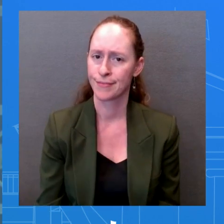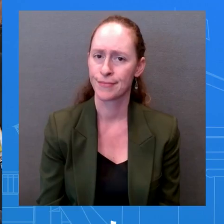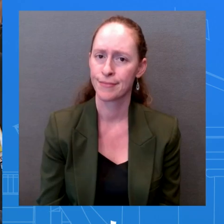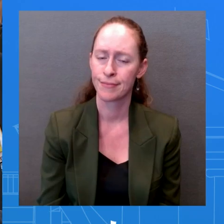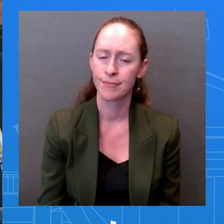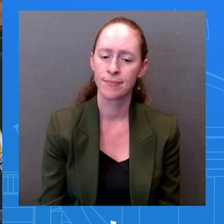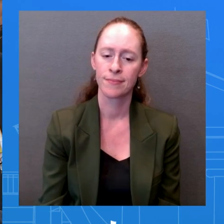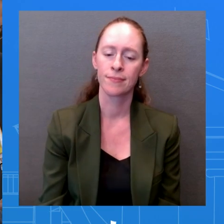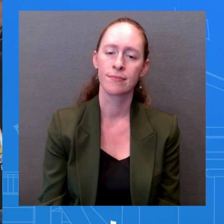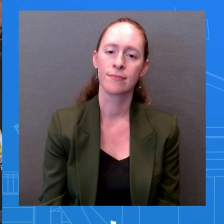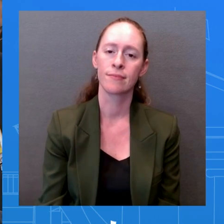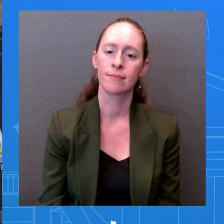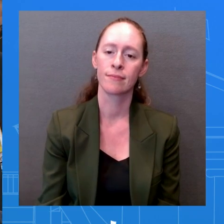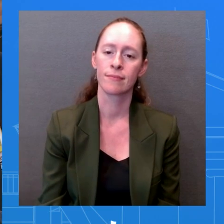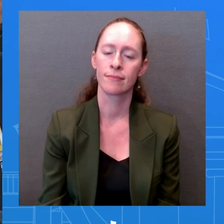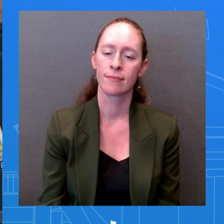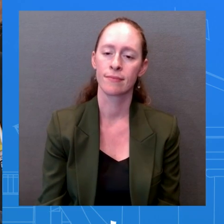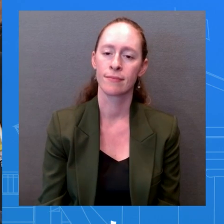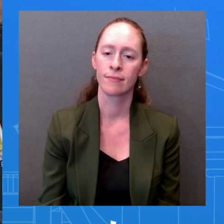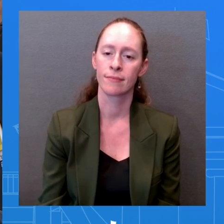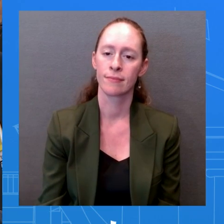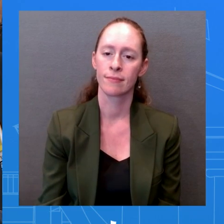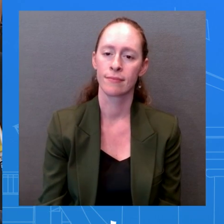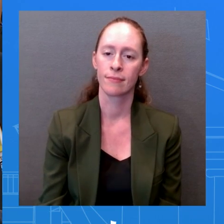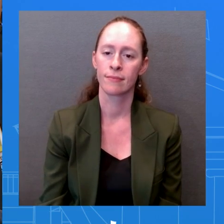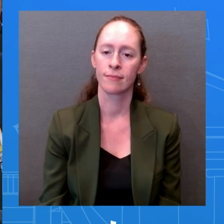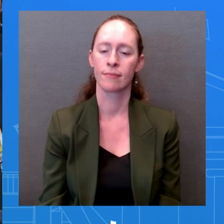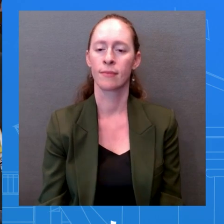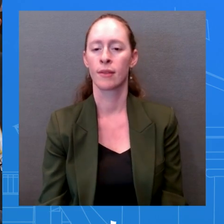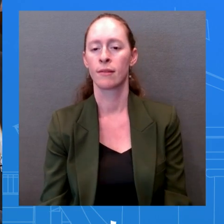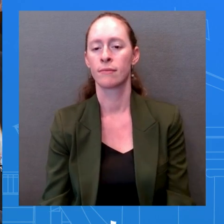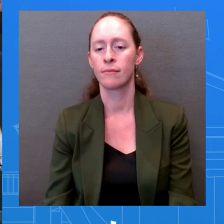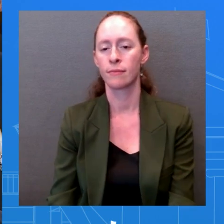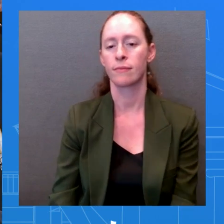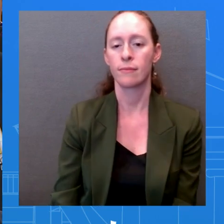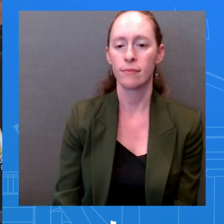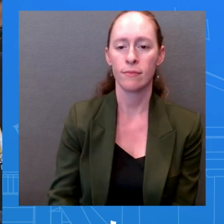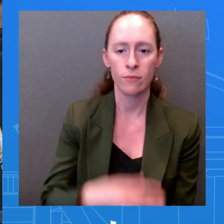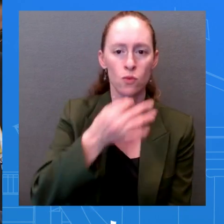some have accused Biden of sort of fomenting divisiveness in his own right by labeling folks